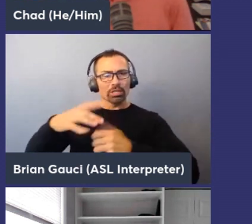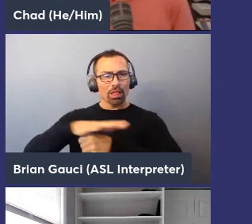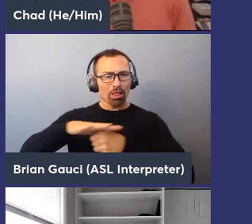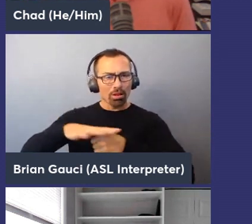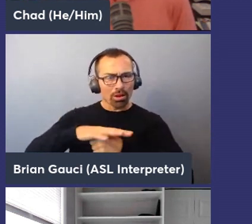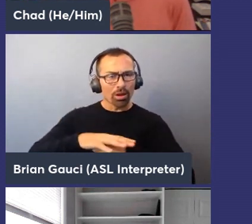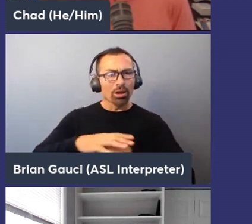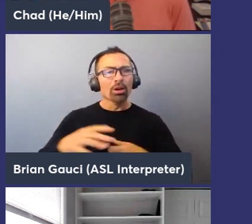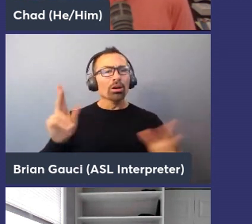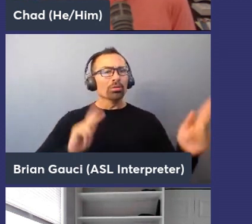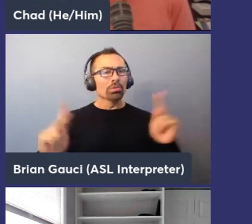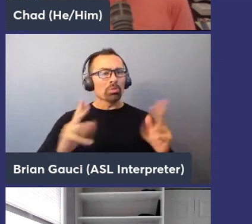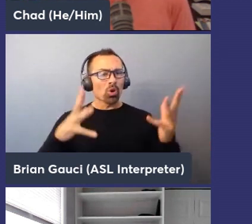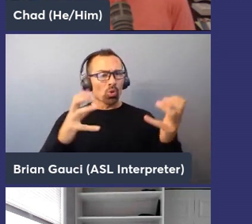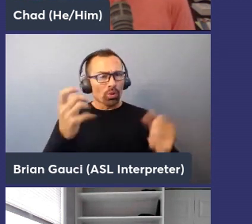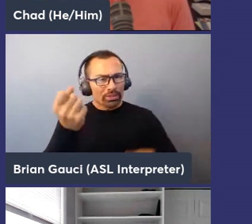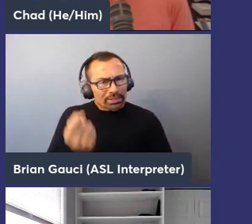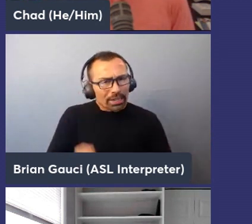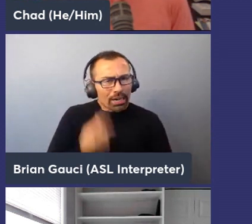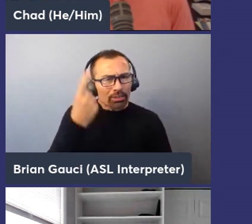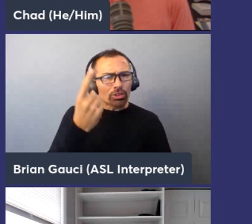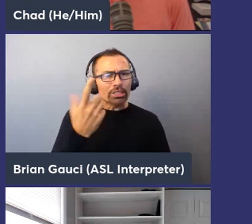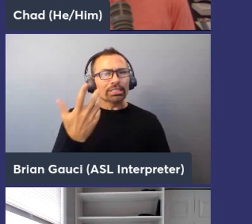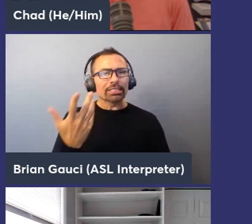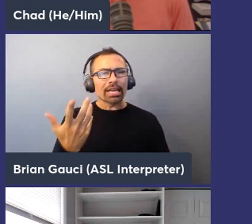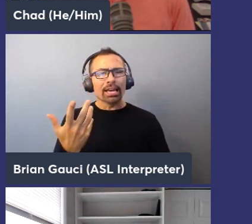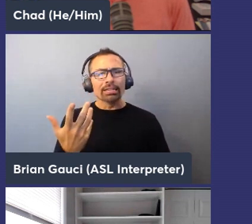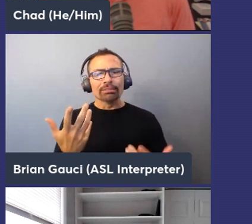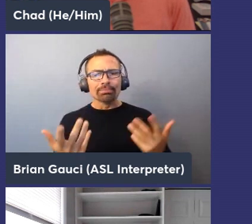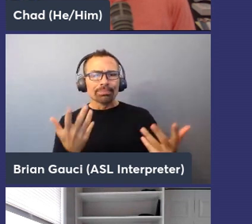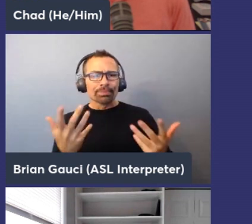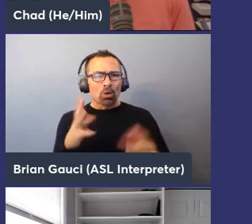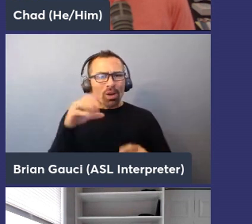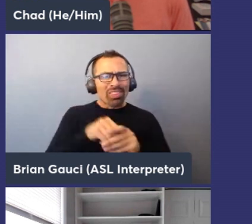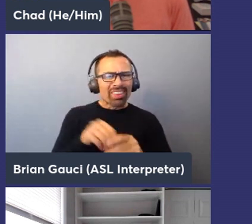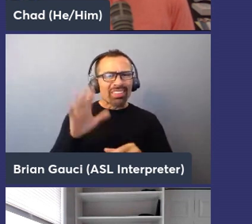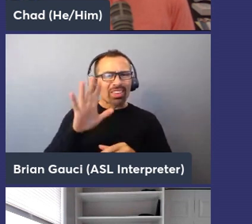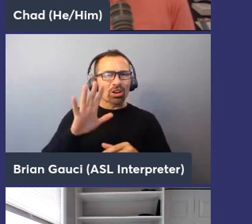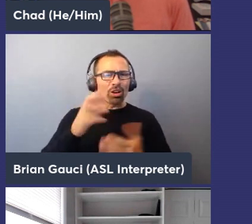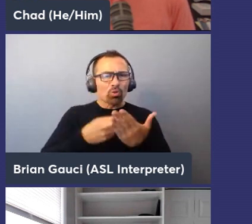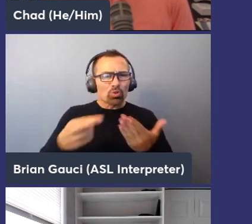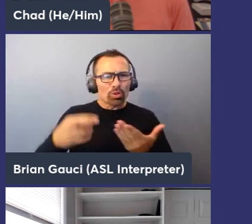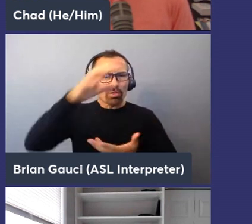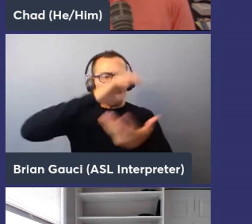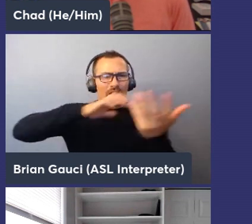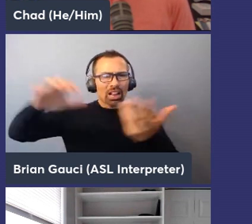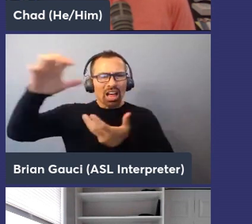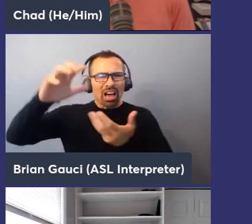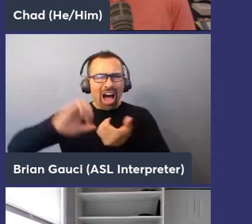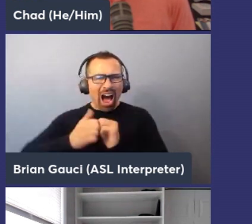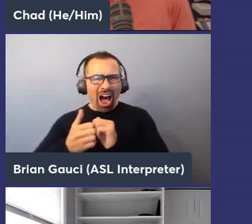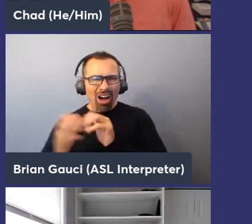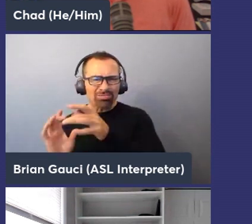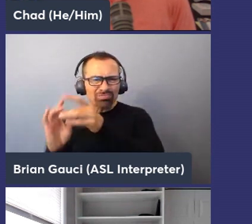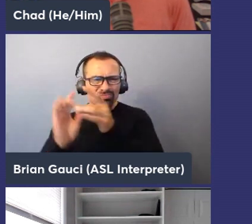the connections inside their cloud resources. You think about your cloud resources,